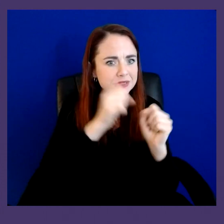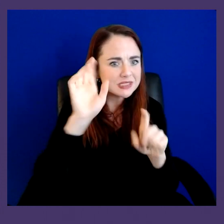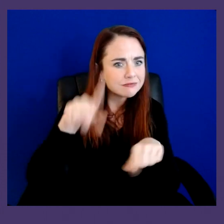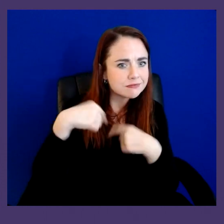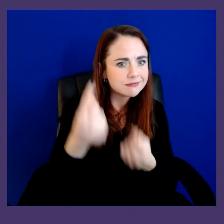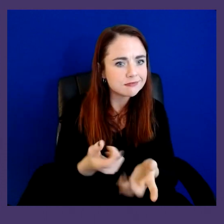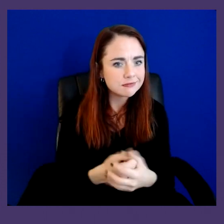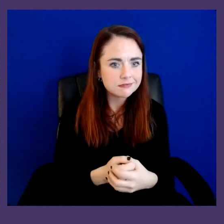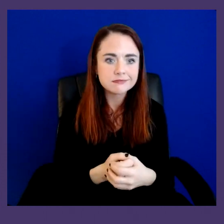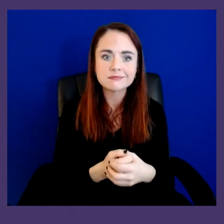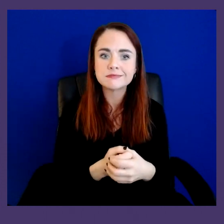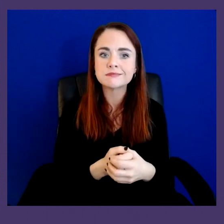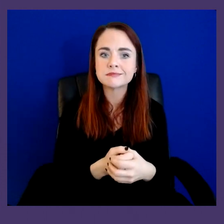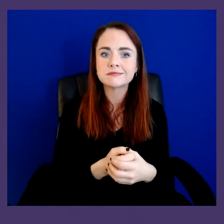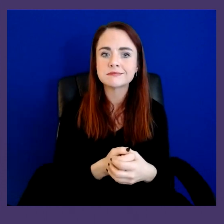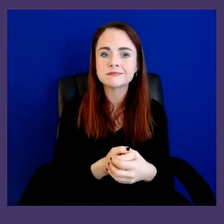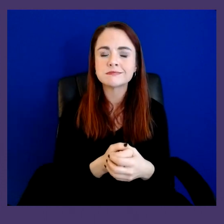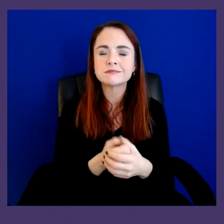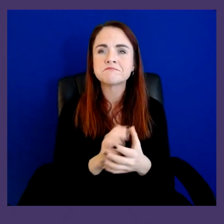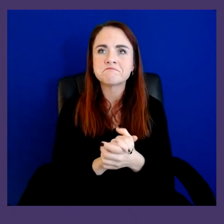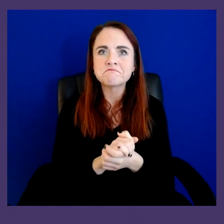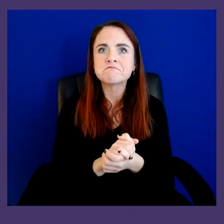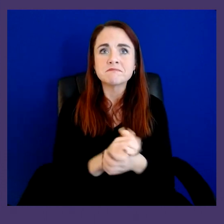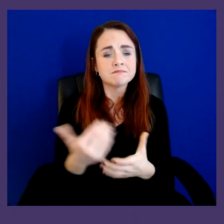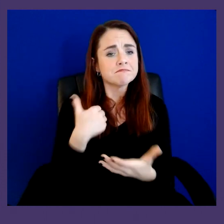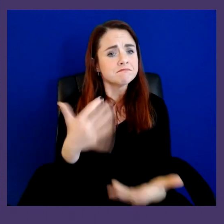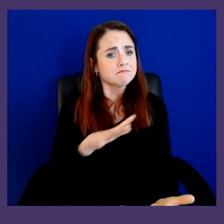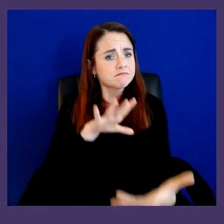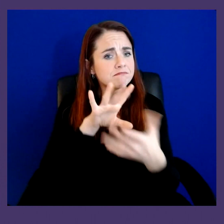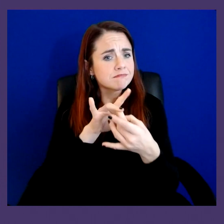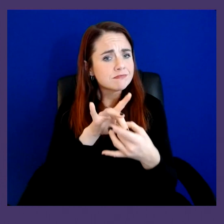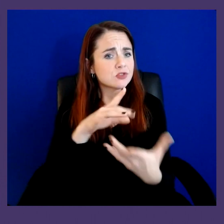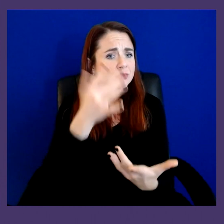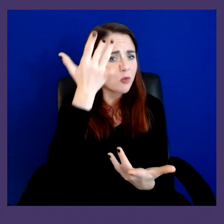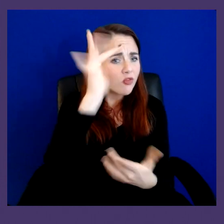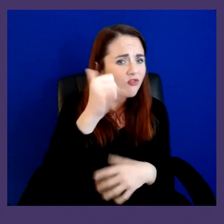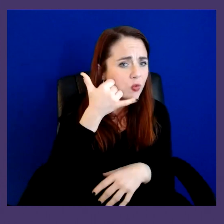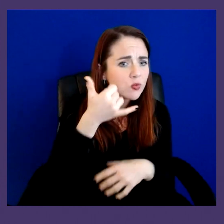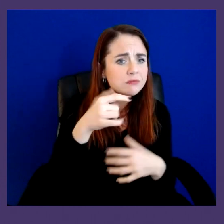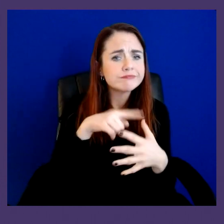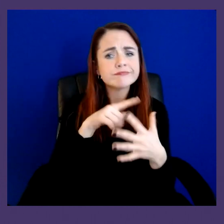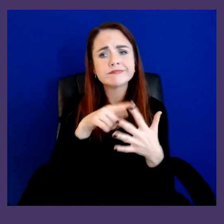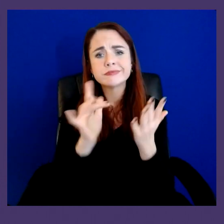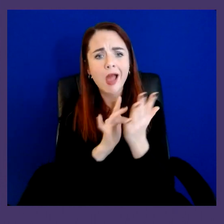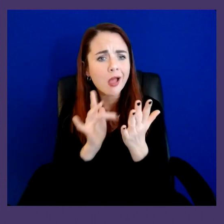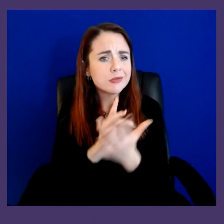We've had connectivity to smartphones and to tablets and computers, but every manufacturer has been using